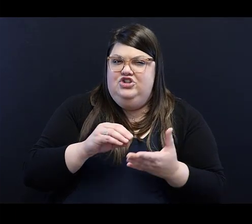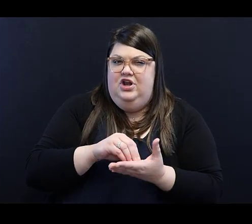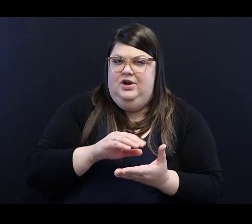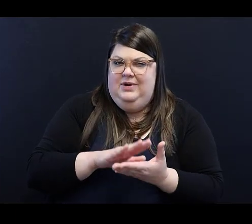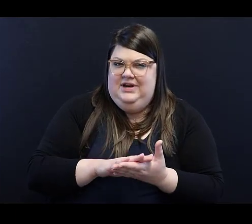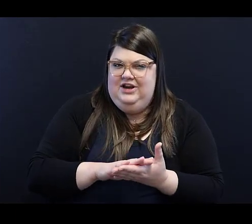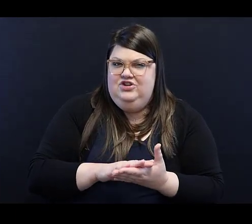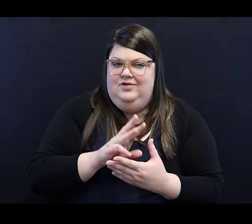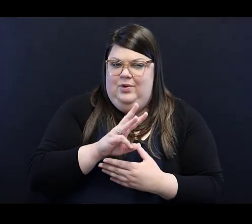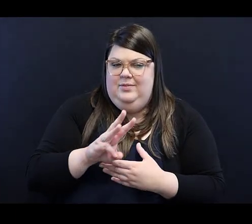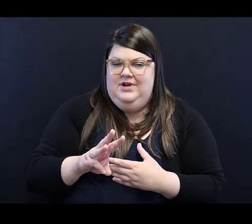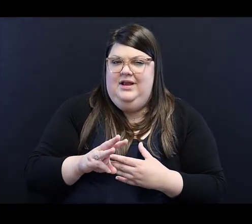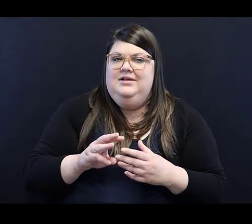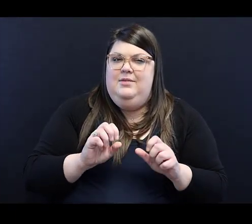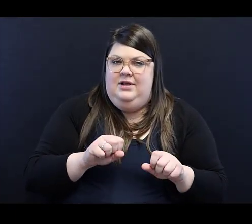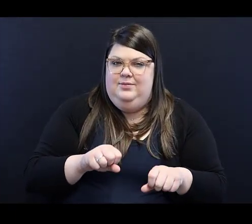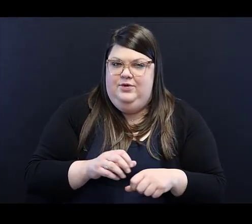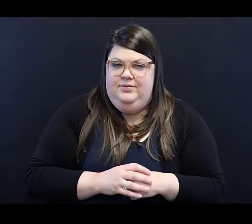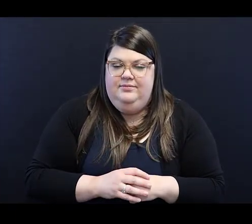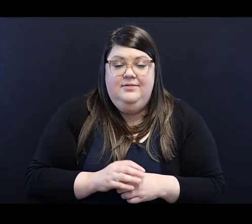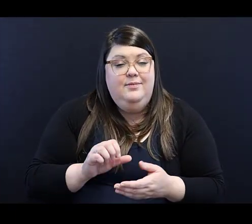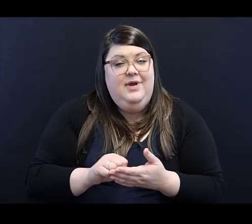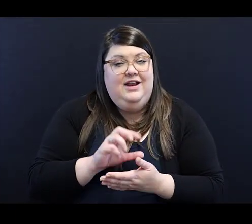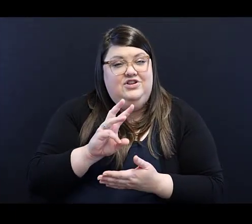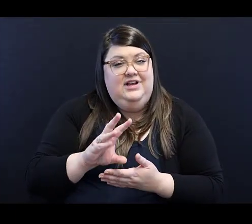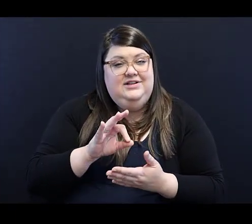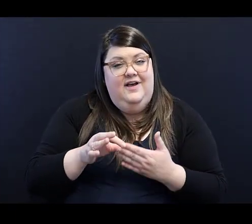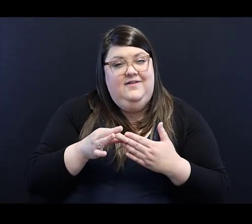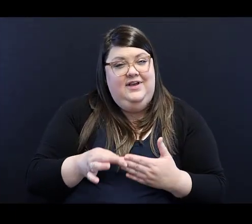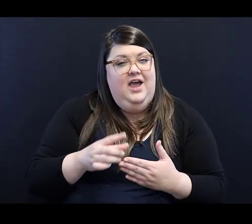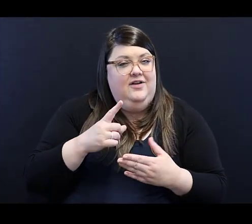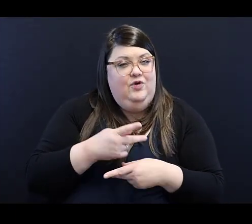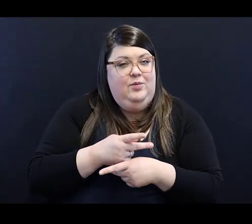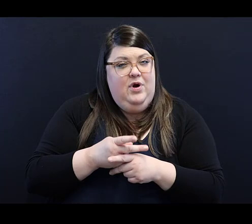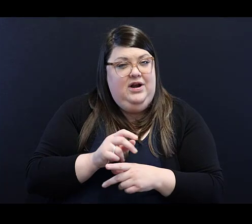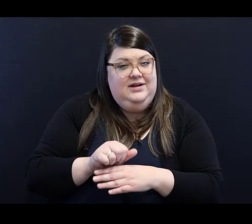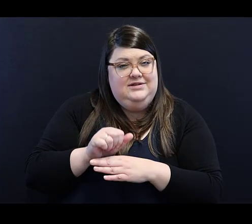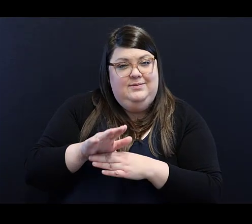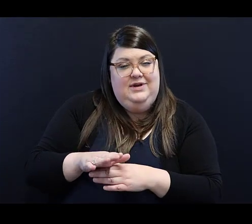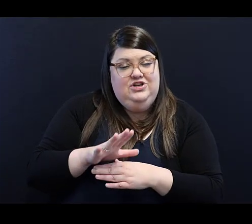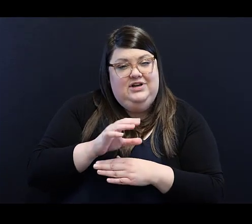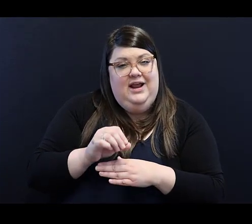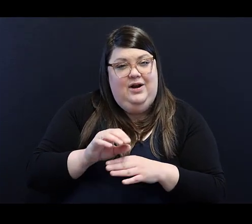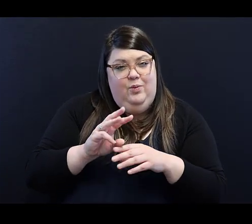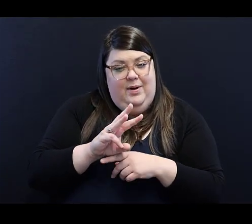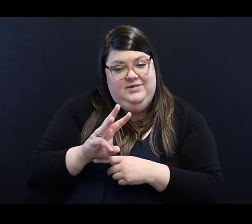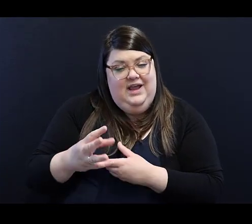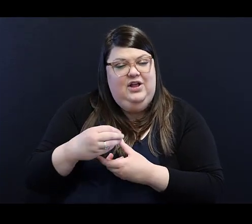as possible. Page 6 of the Guide for Product Submission and Websites includes all the Site